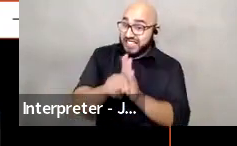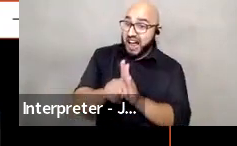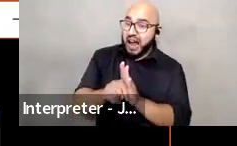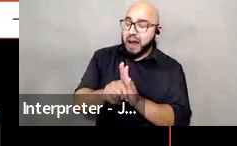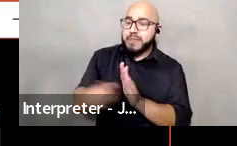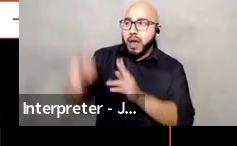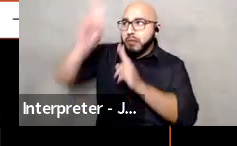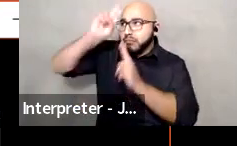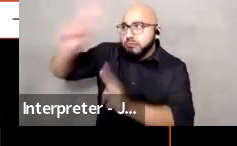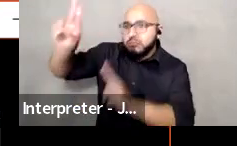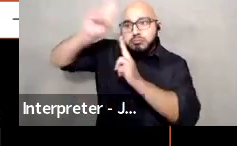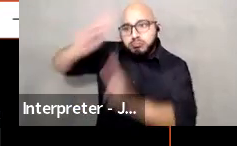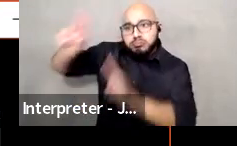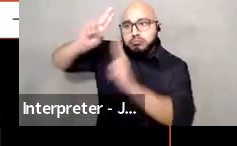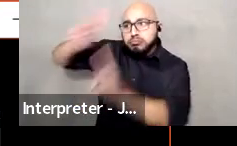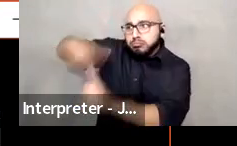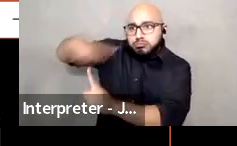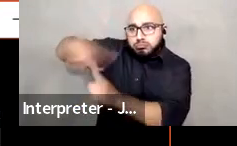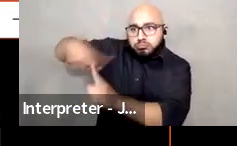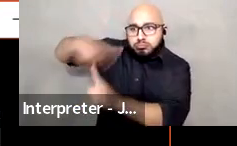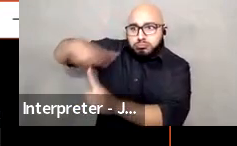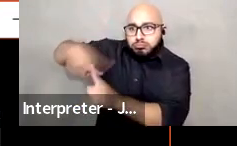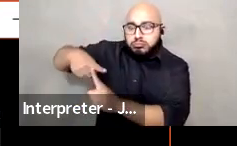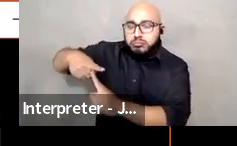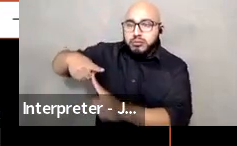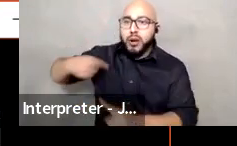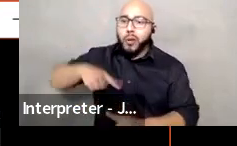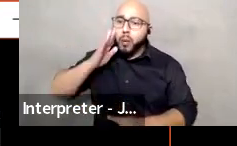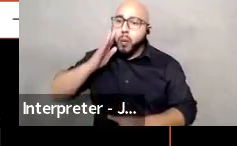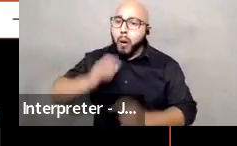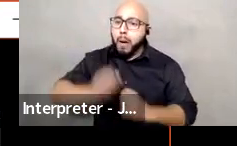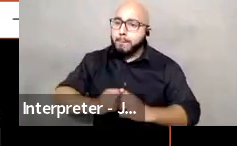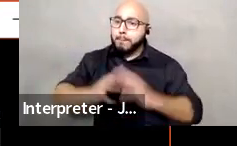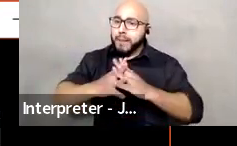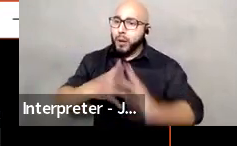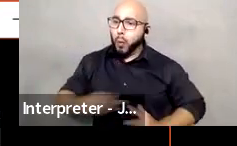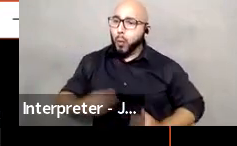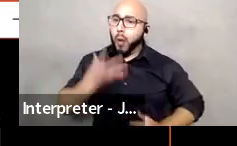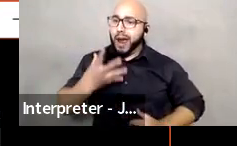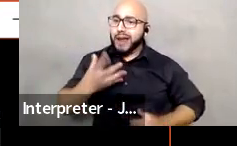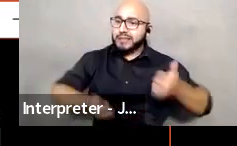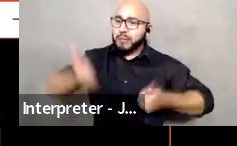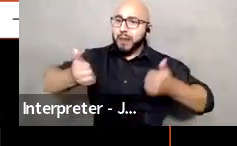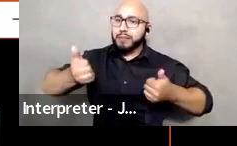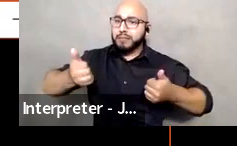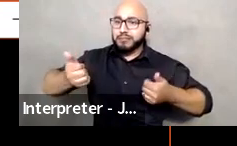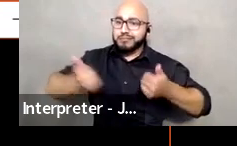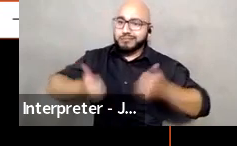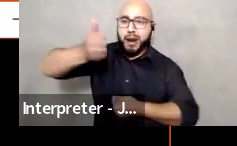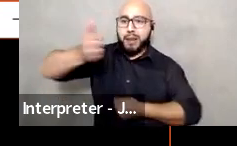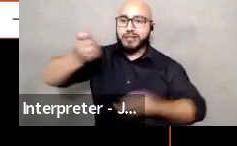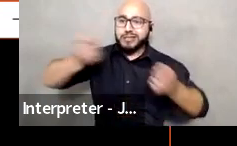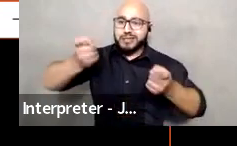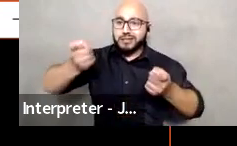and they saw it as a good thing. We're going to build white supremacy here. Who controls the. Past controls.